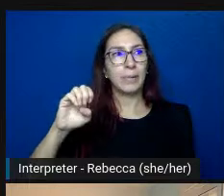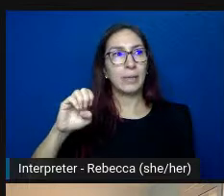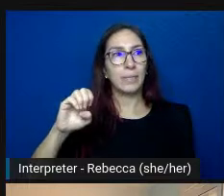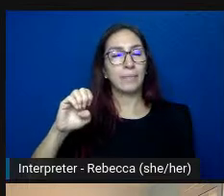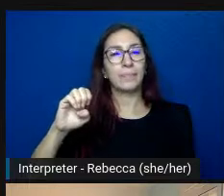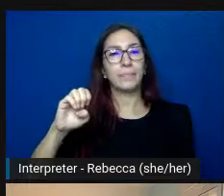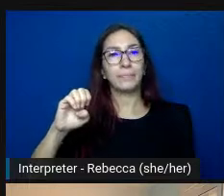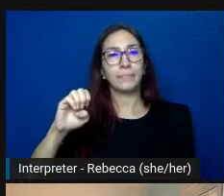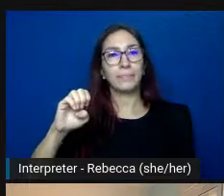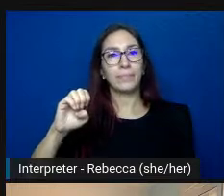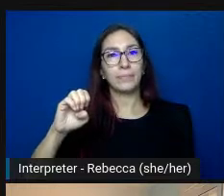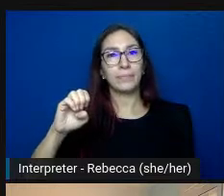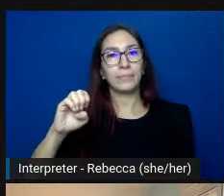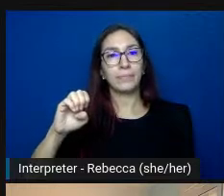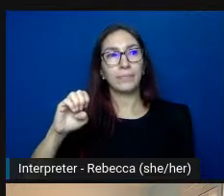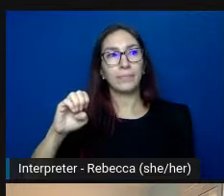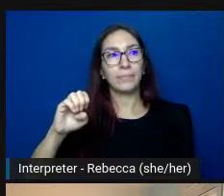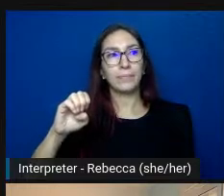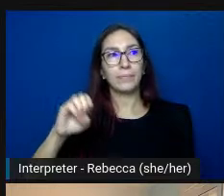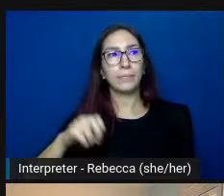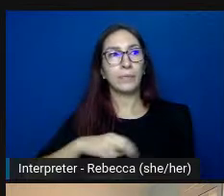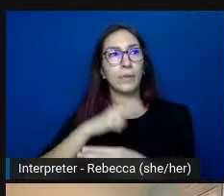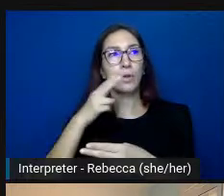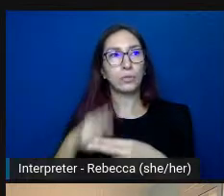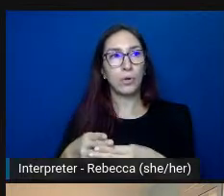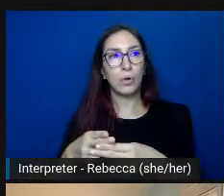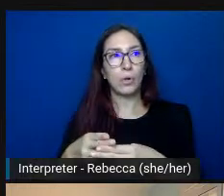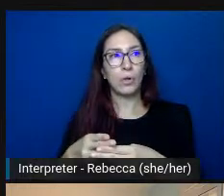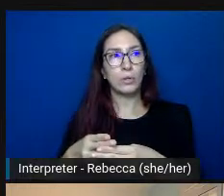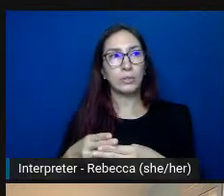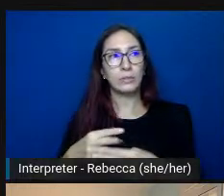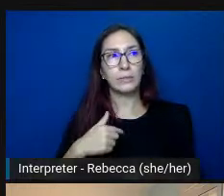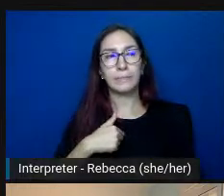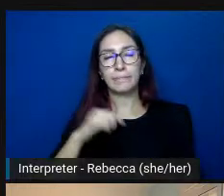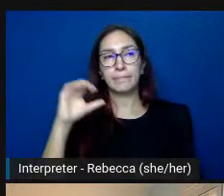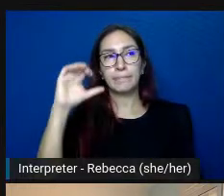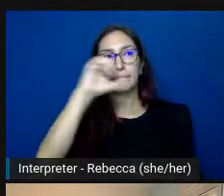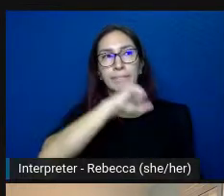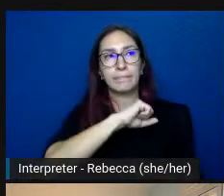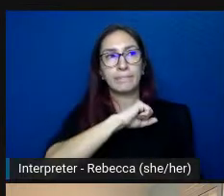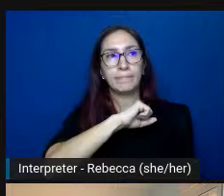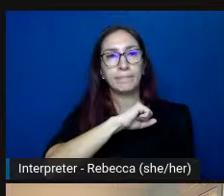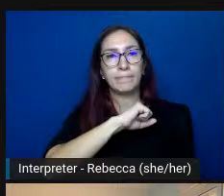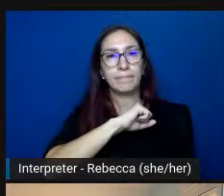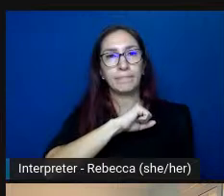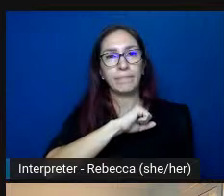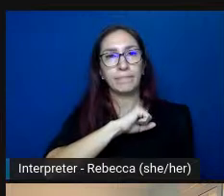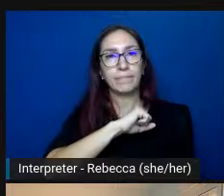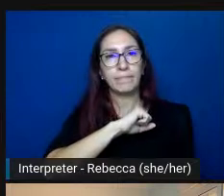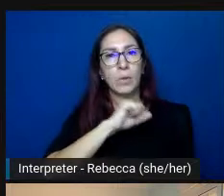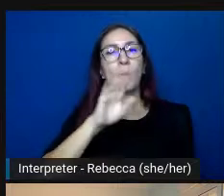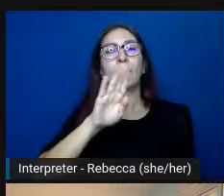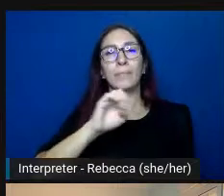It came with a template called beef.